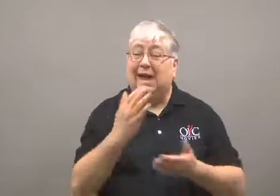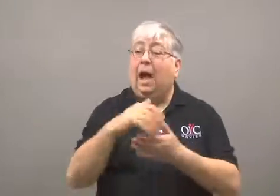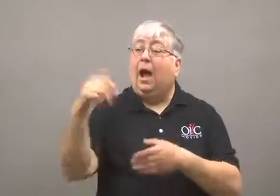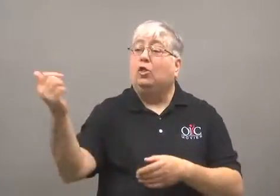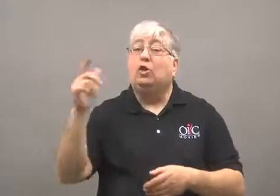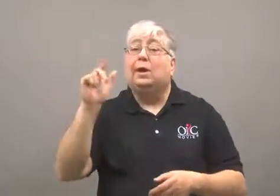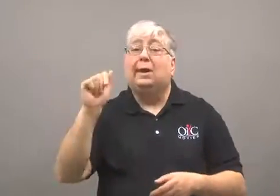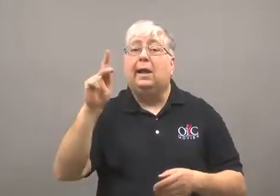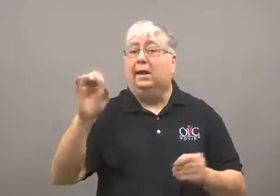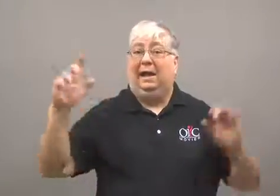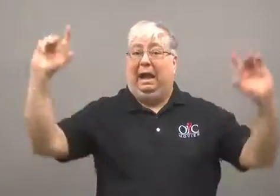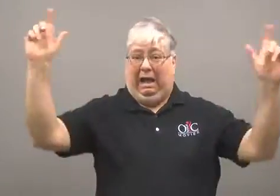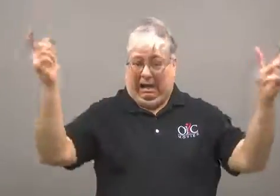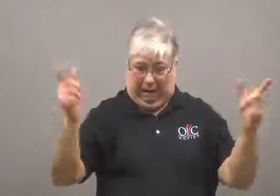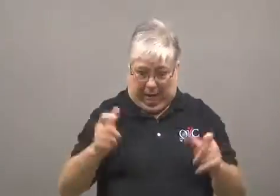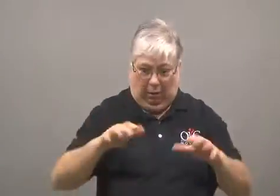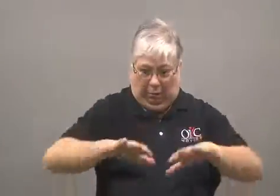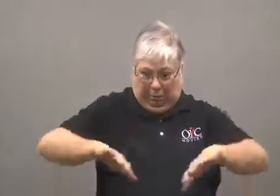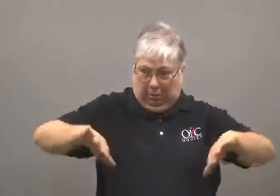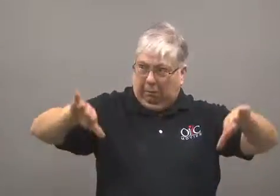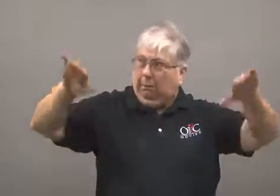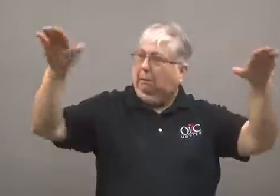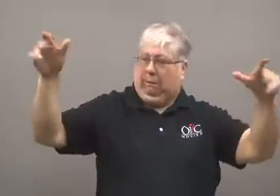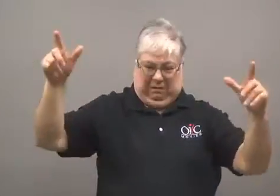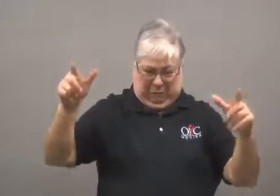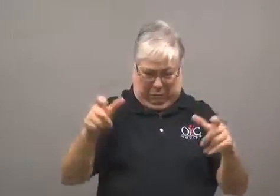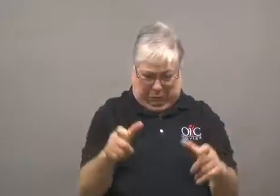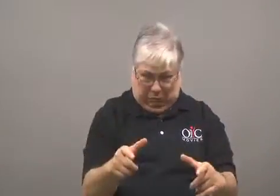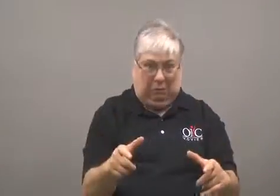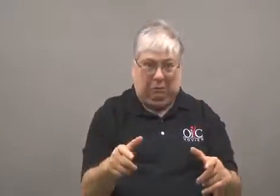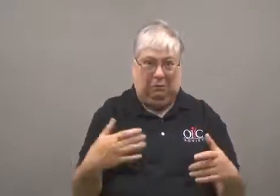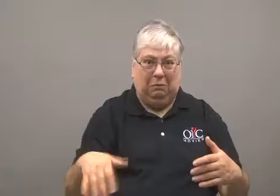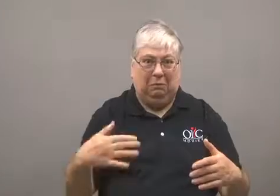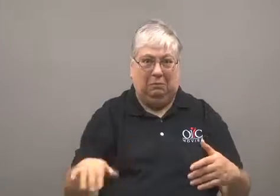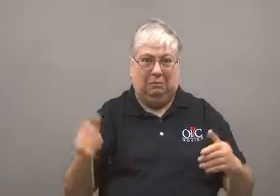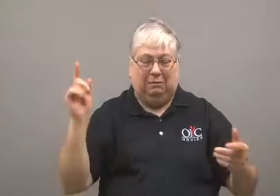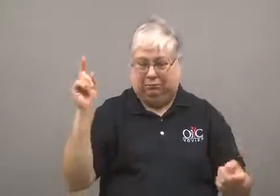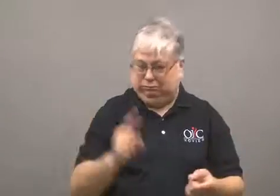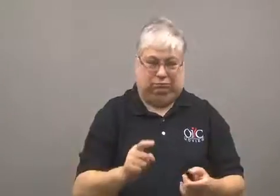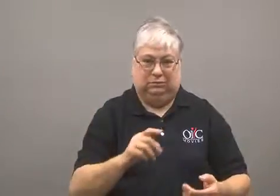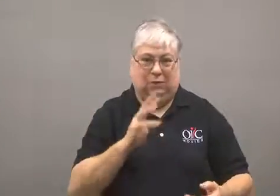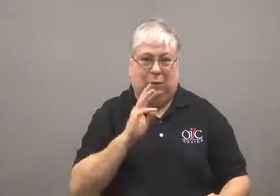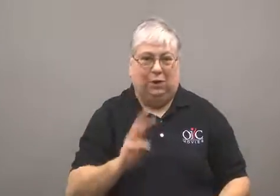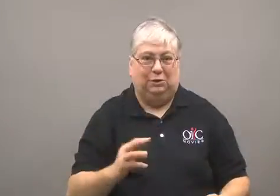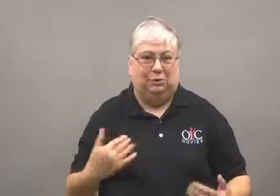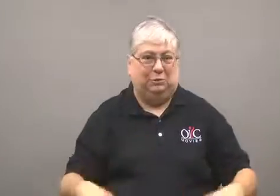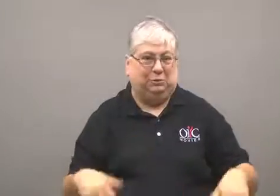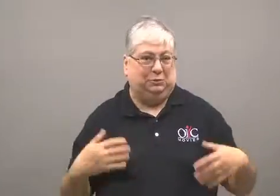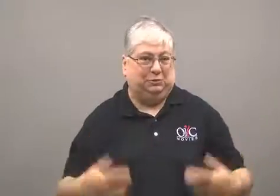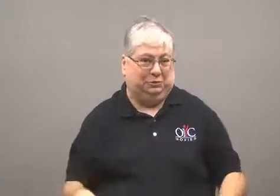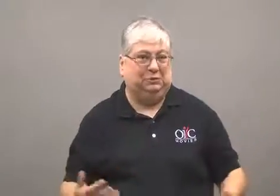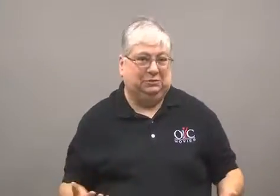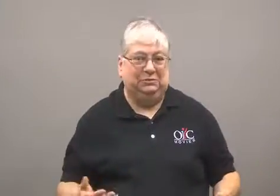Others have shrunk to where there is a small lake at the bottom of the former lake.